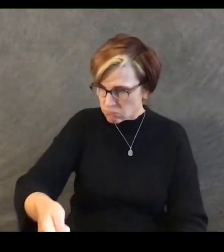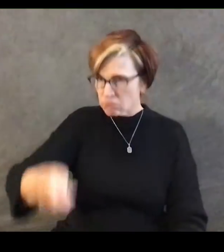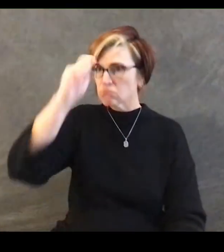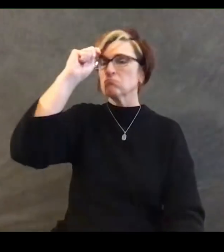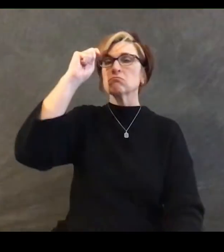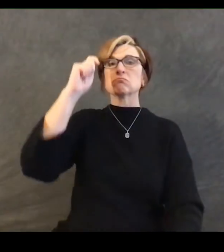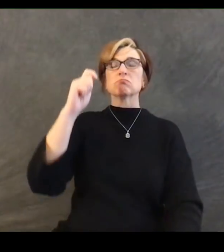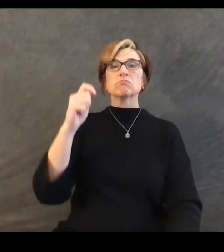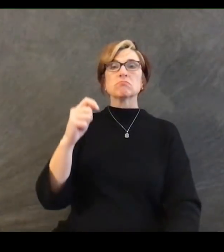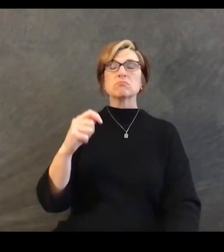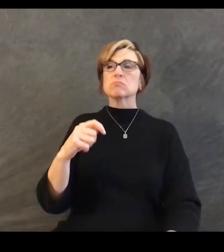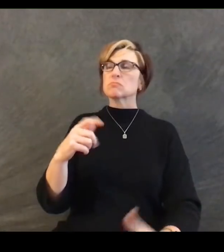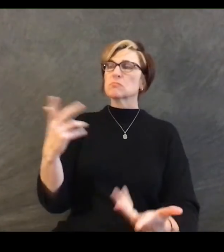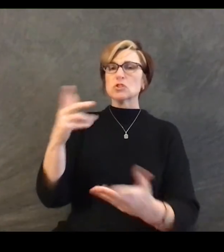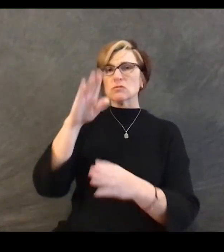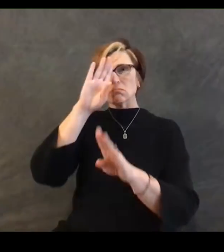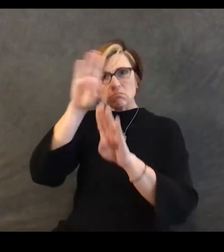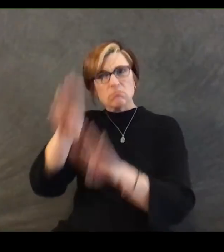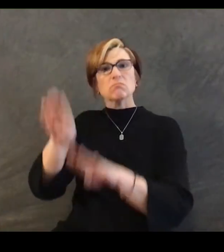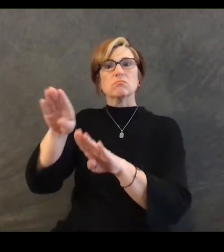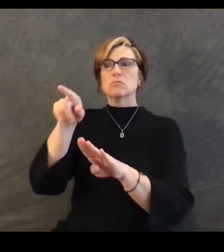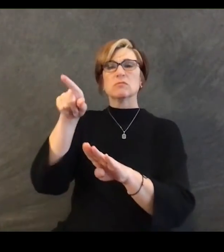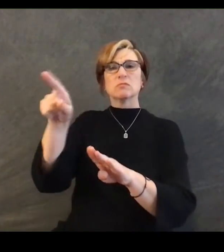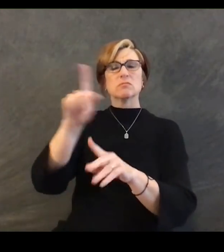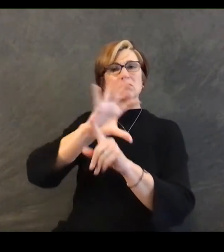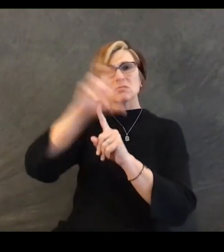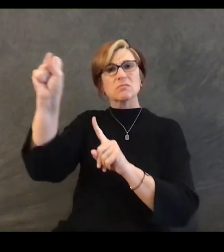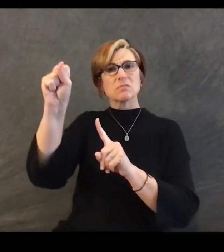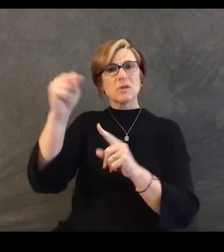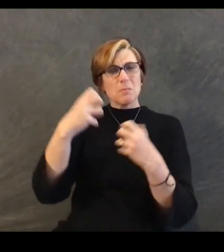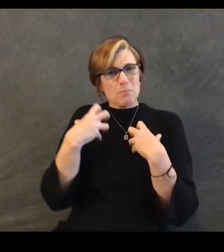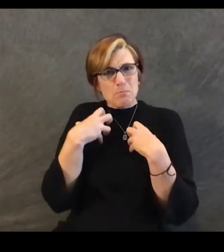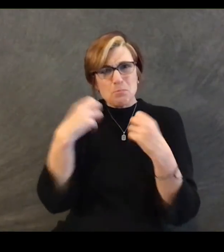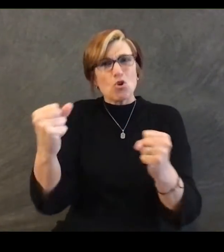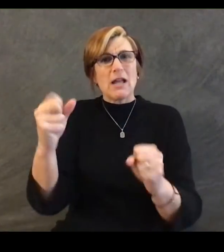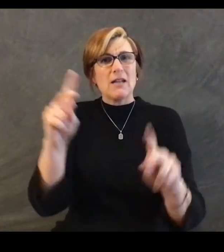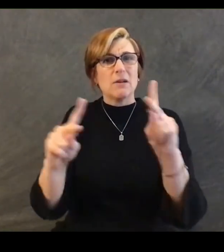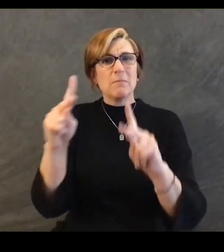incredible they really are they're very brave they're going in and they don't